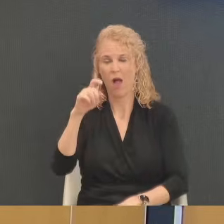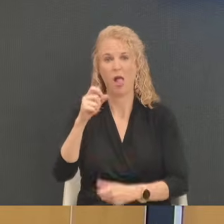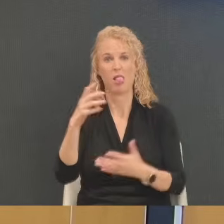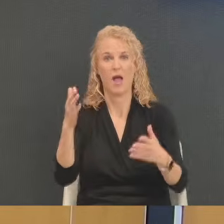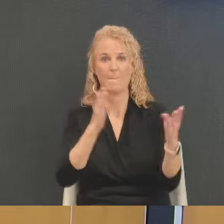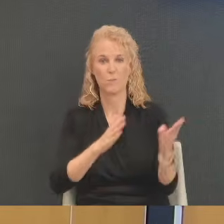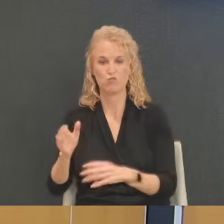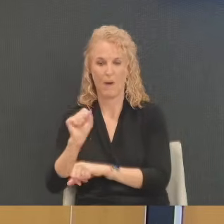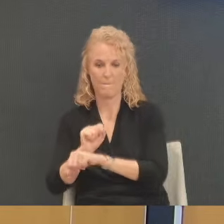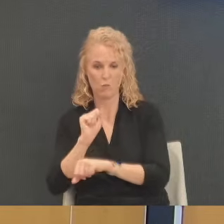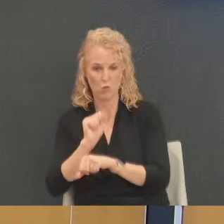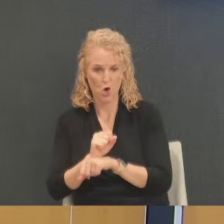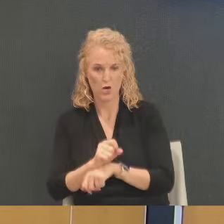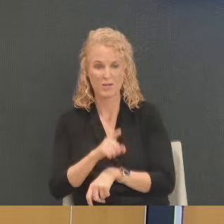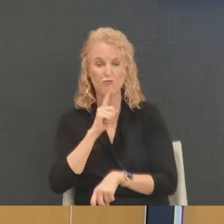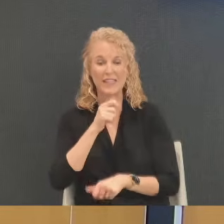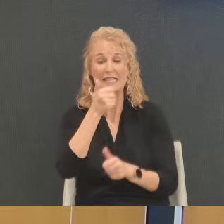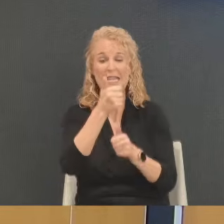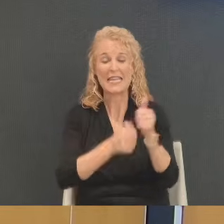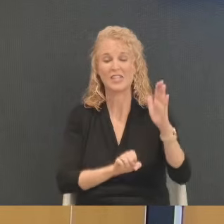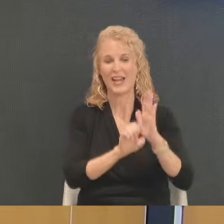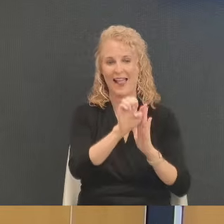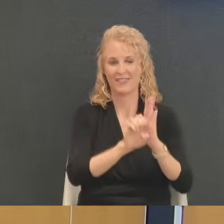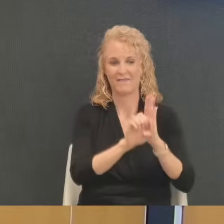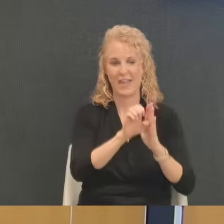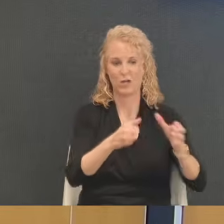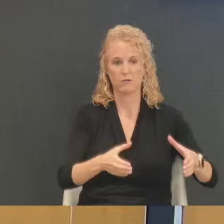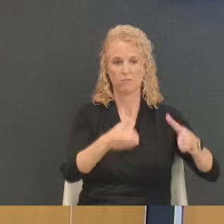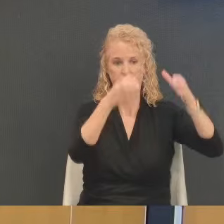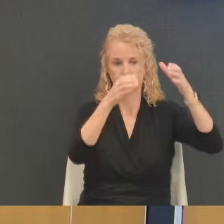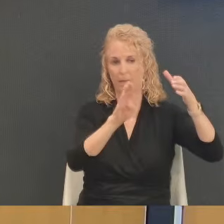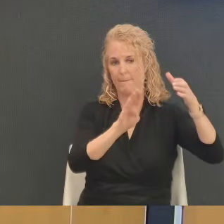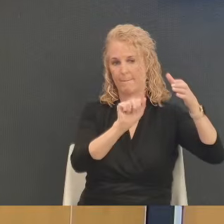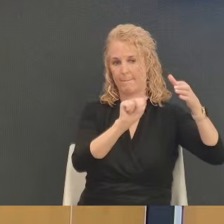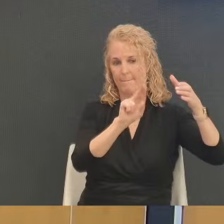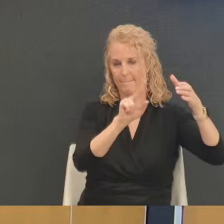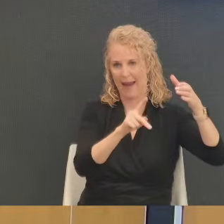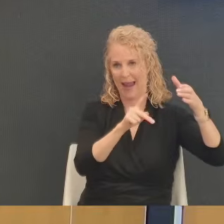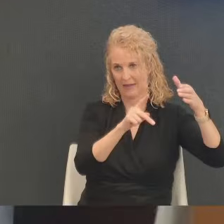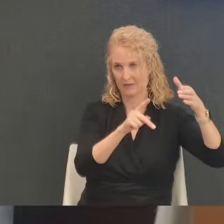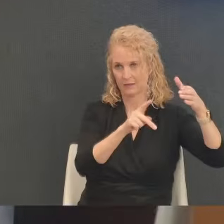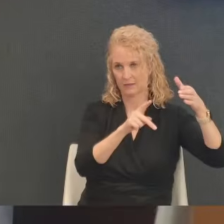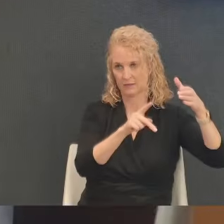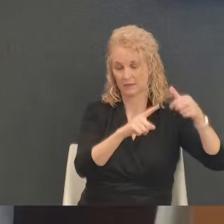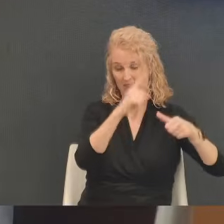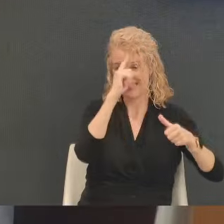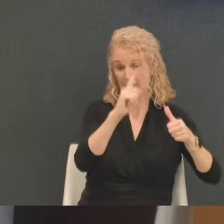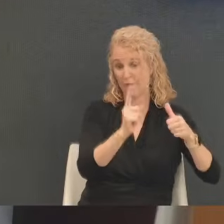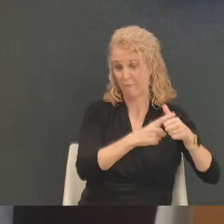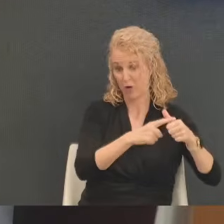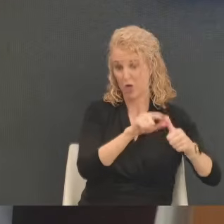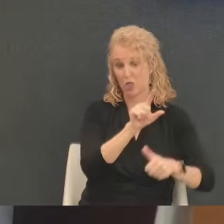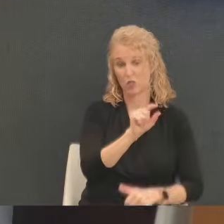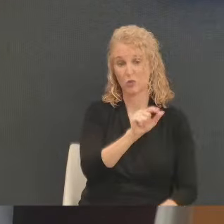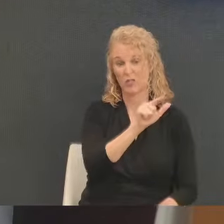a bank by bank basis. I believe the first of those will probably start the first quarter of 2027. So,